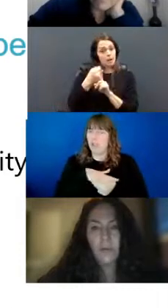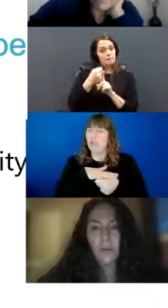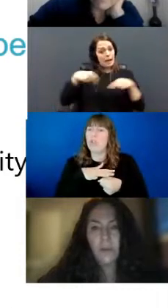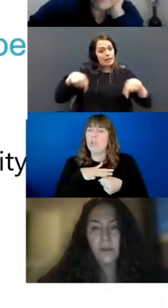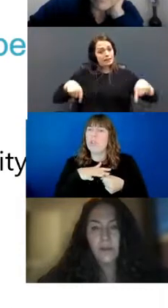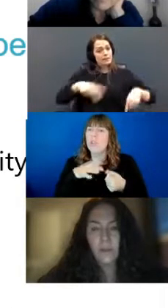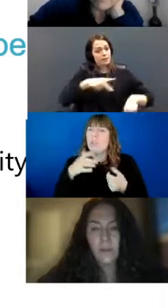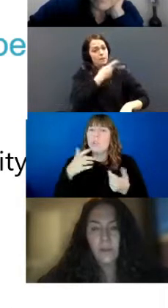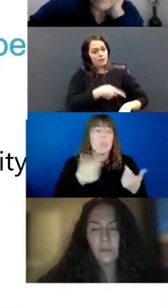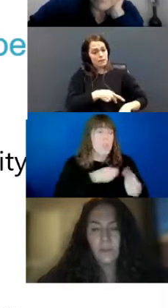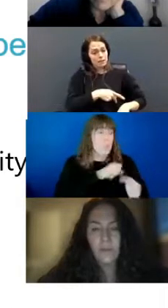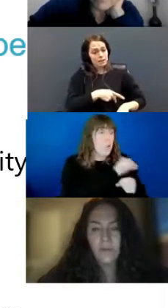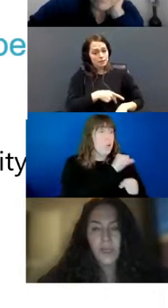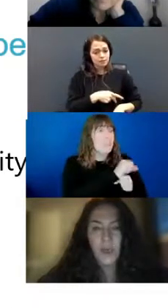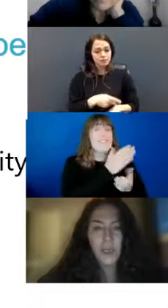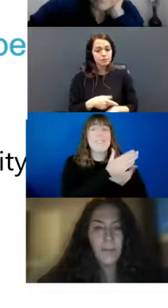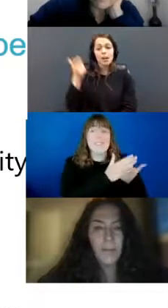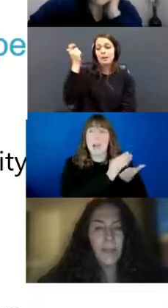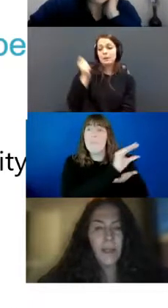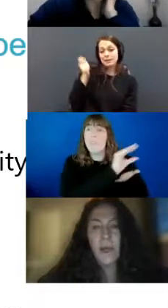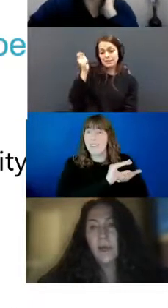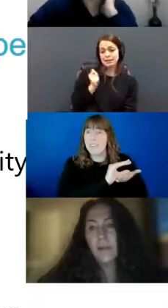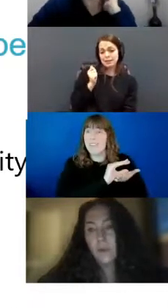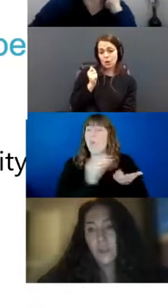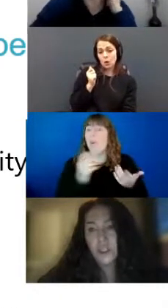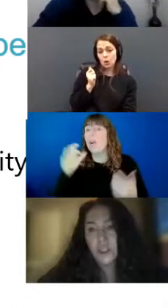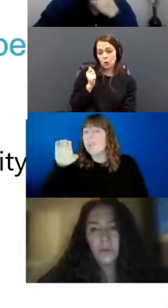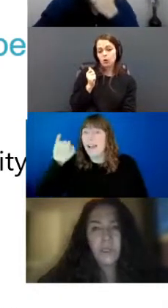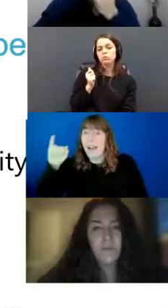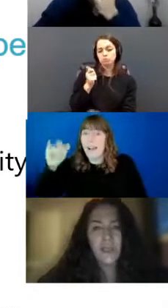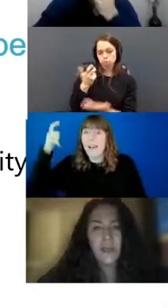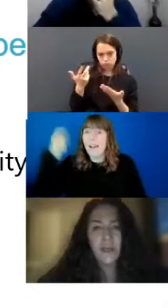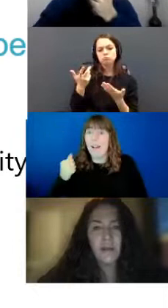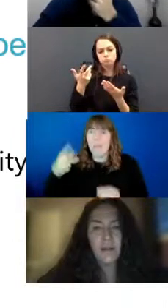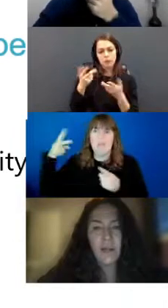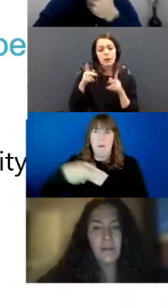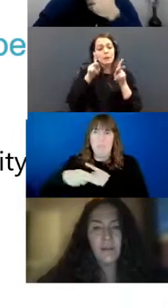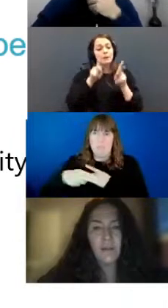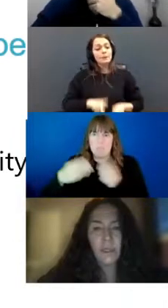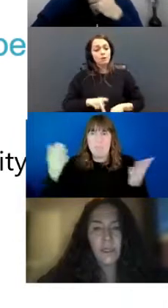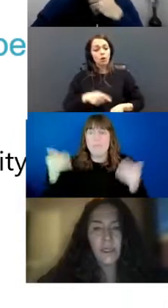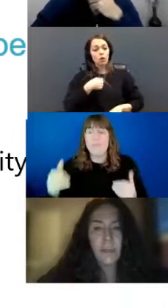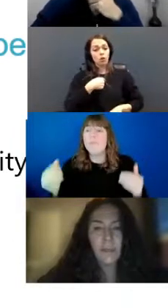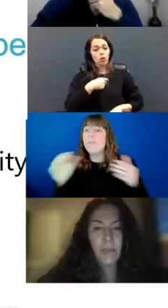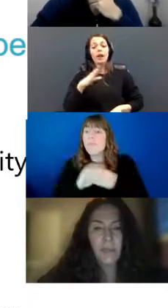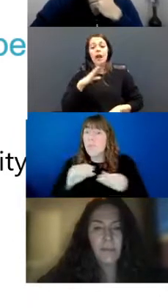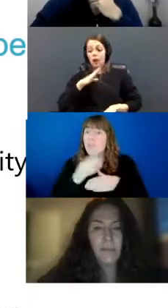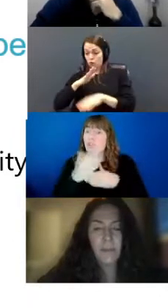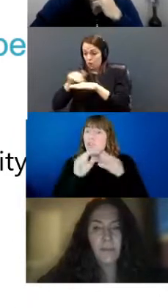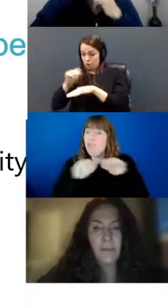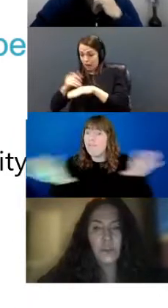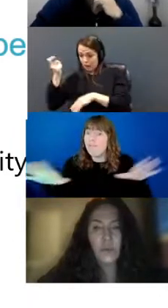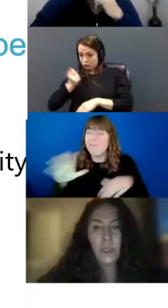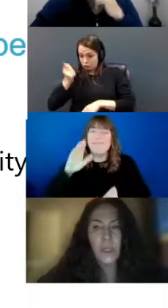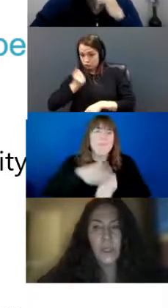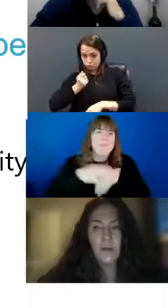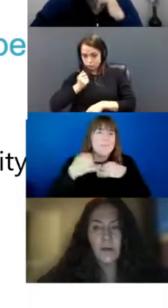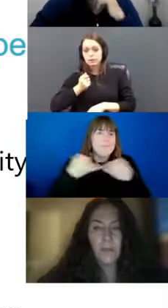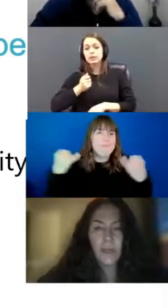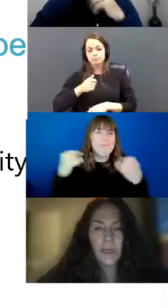when if they received ei uh story sharing via social media campaigns showing our humanity